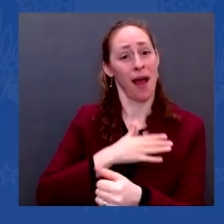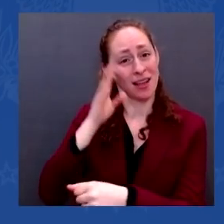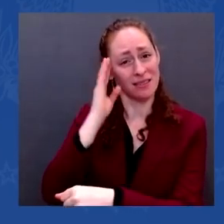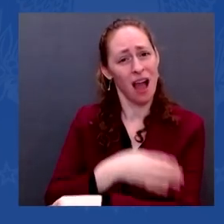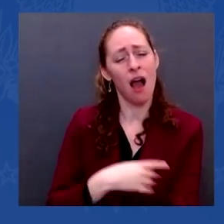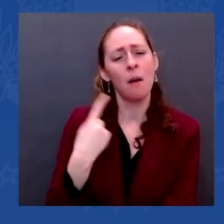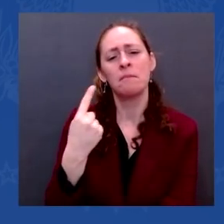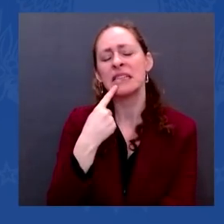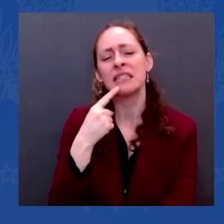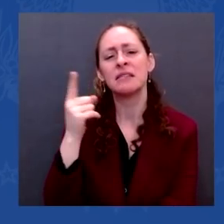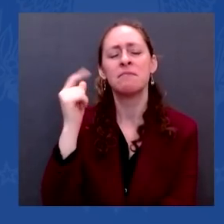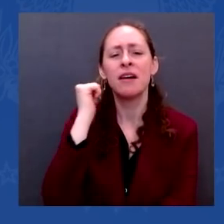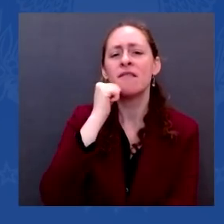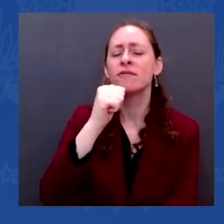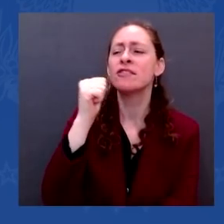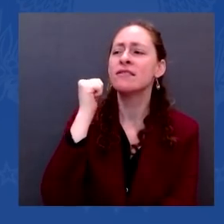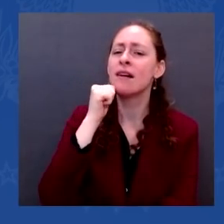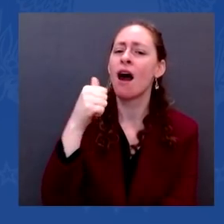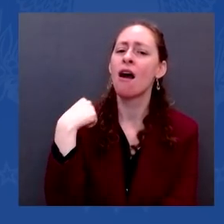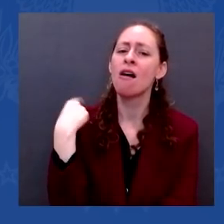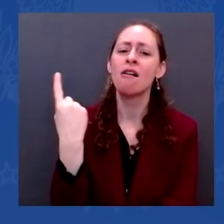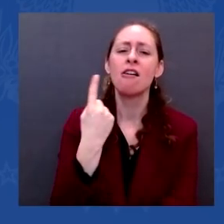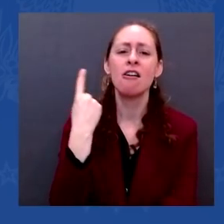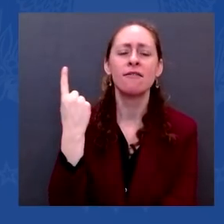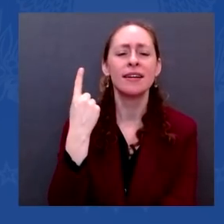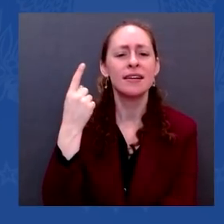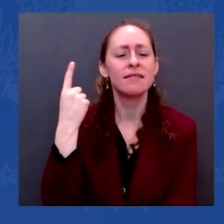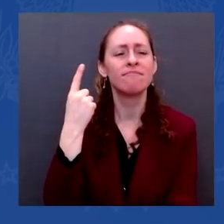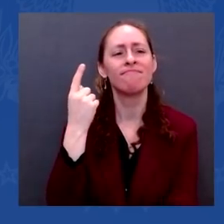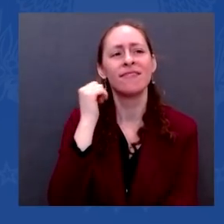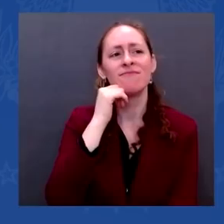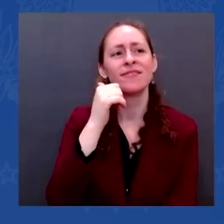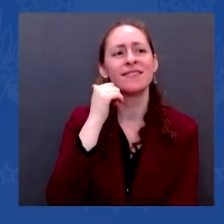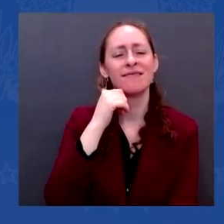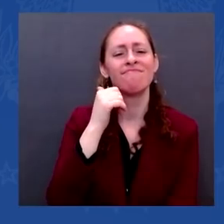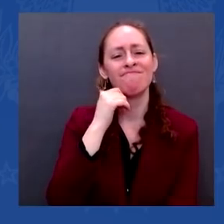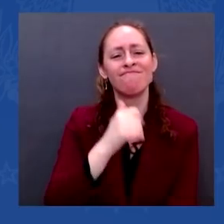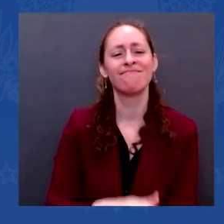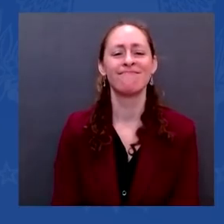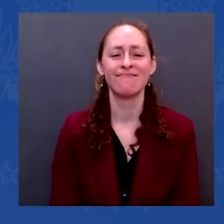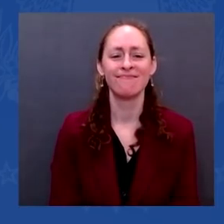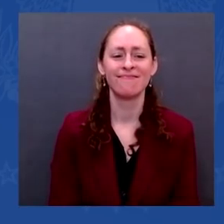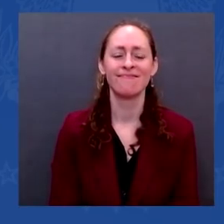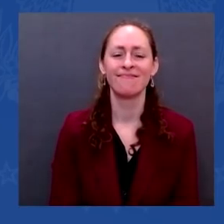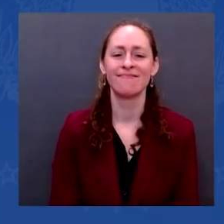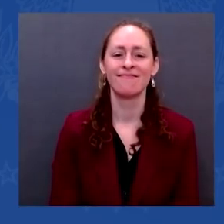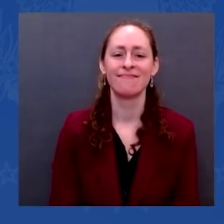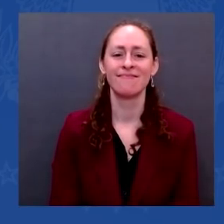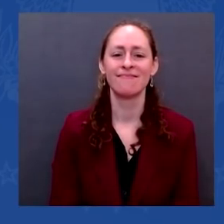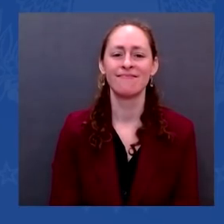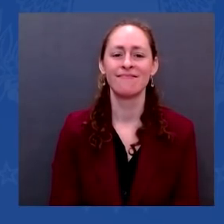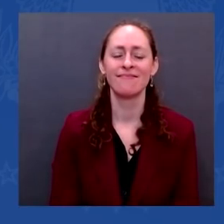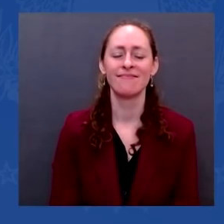Congresswoman McBath, just like your precious son Jordan -- he's always going to be with you, for real.